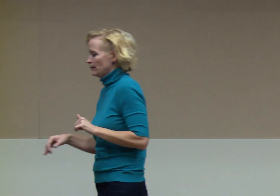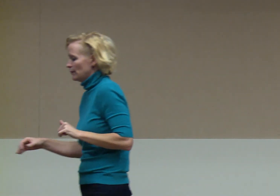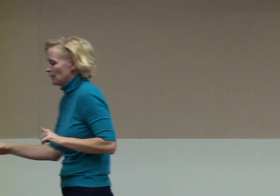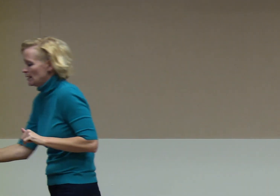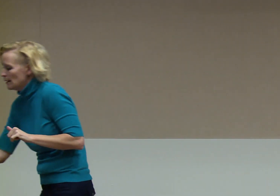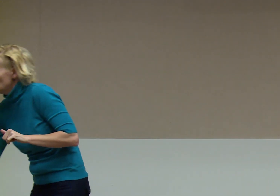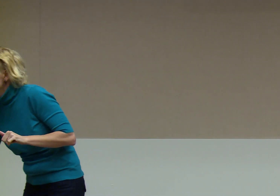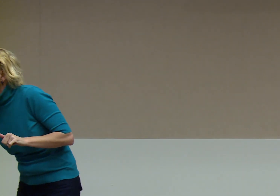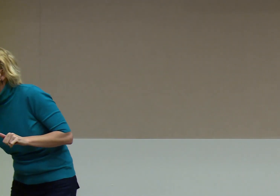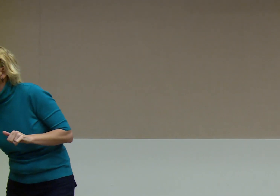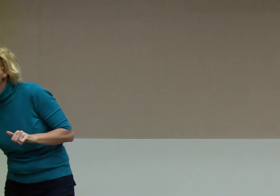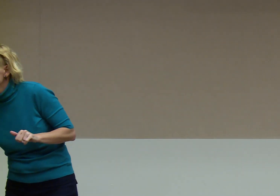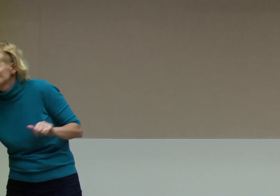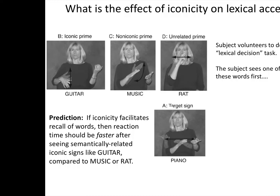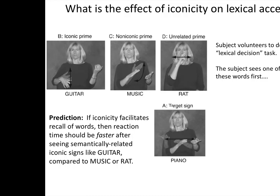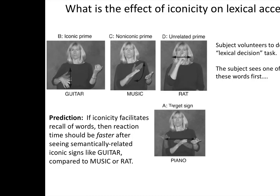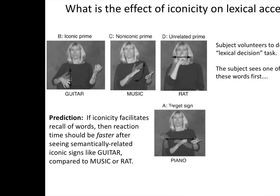and we measure reaction time for that.